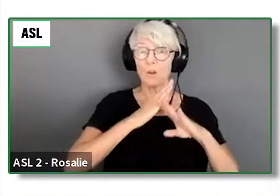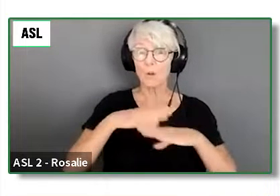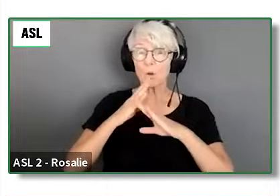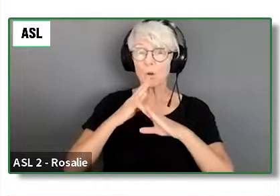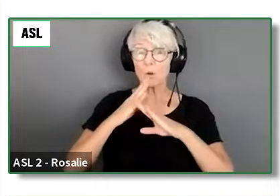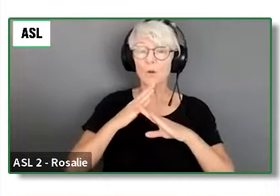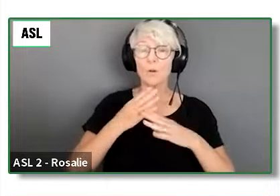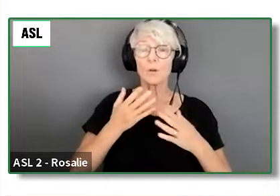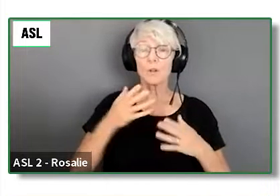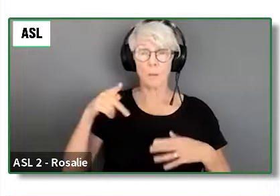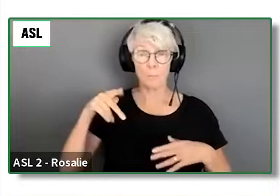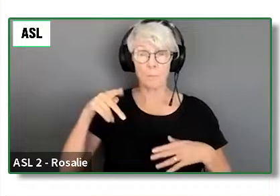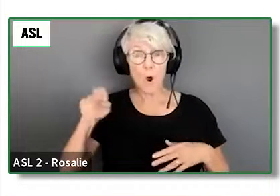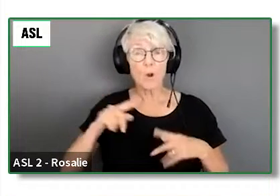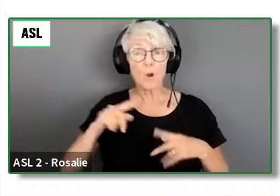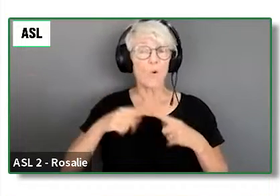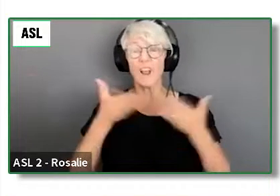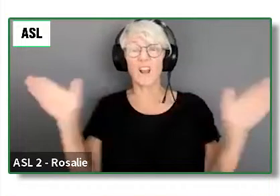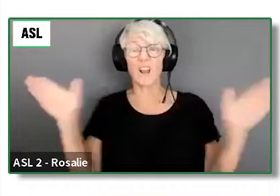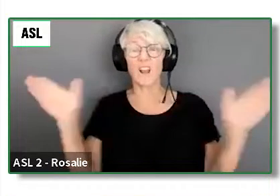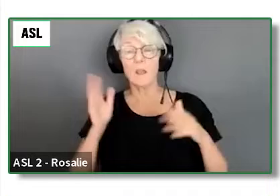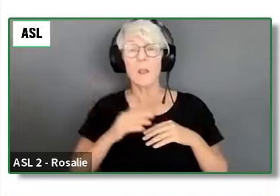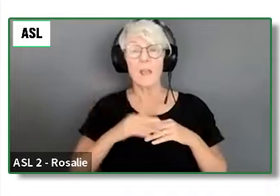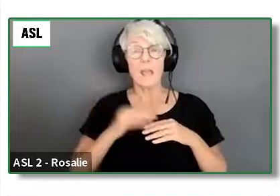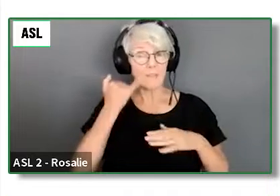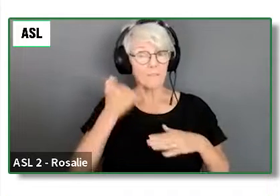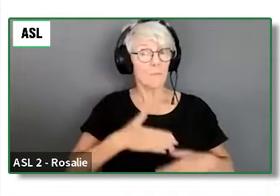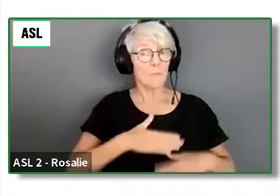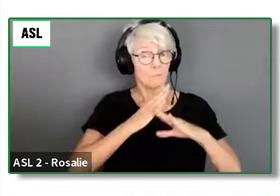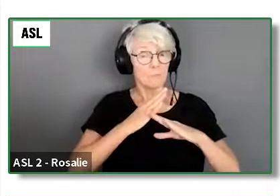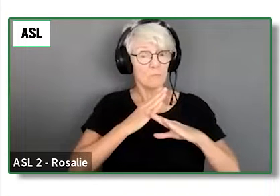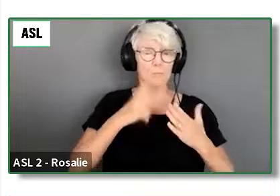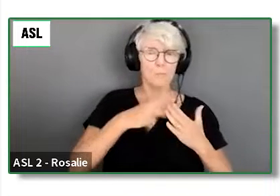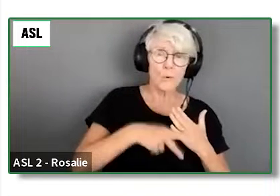whether physical or programmatic that these barriers not only impact the